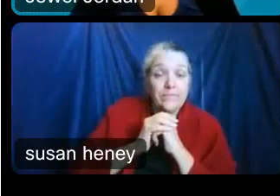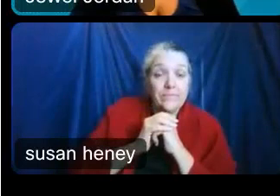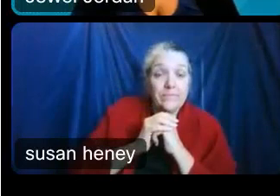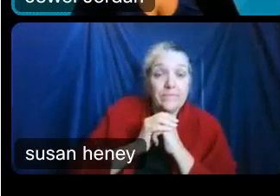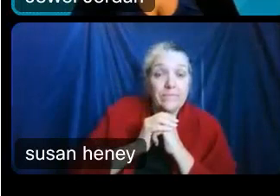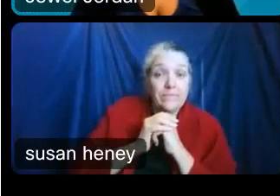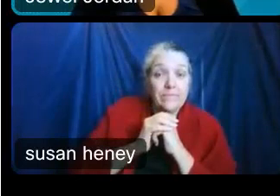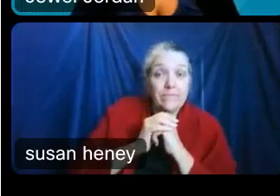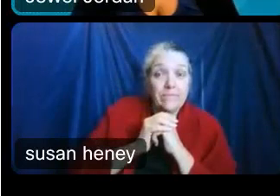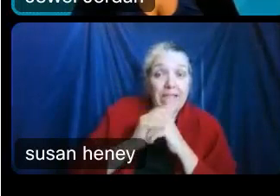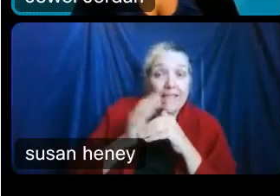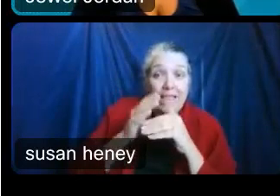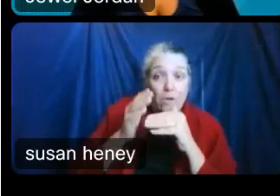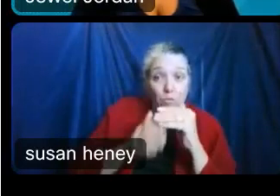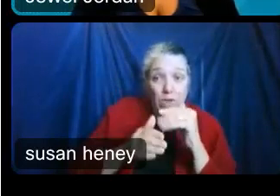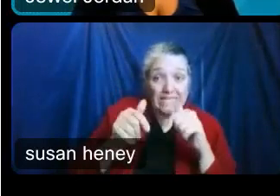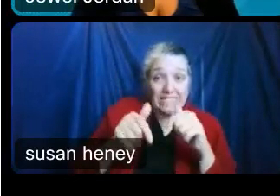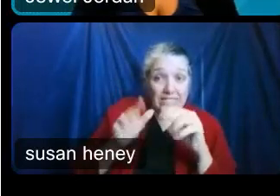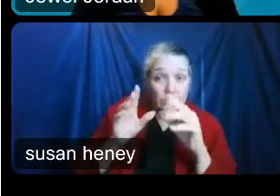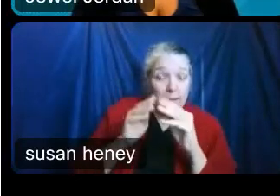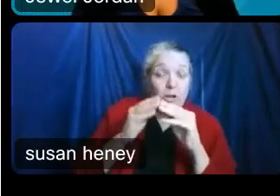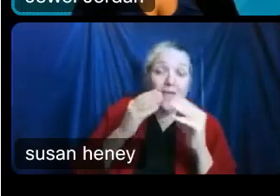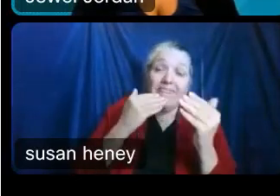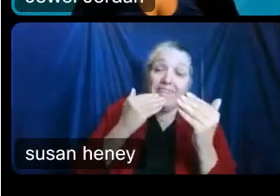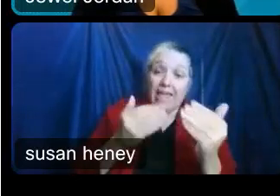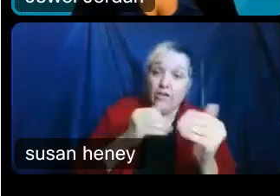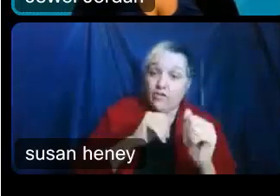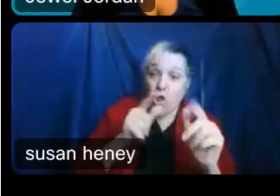And that wraps up today's webinar. Thank you to everyone who joined us and thank you to